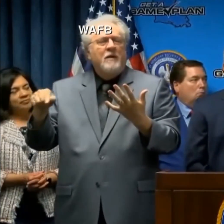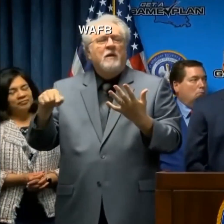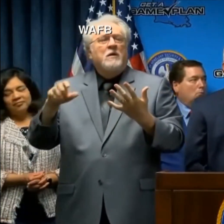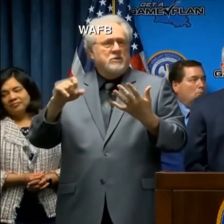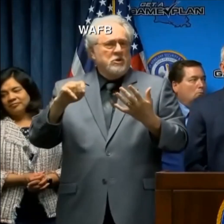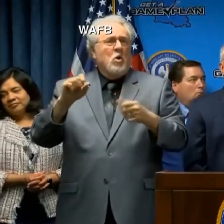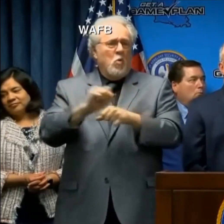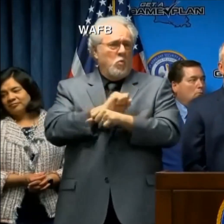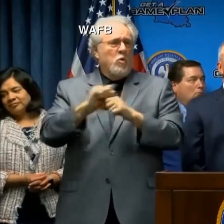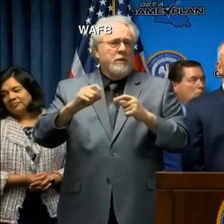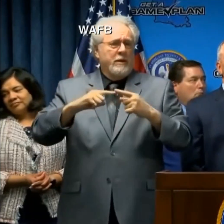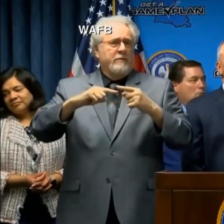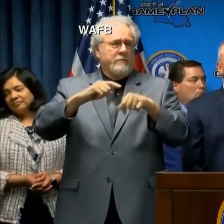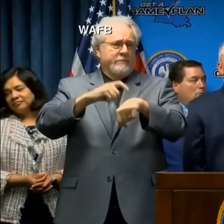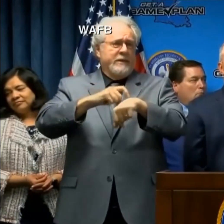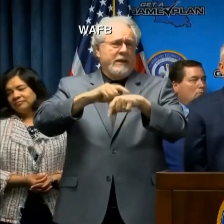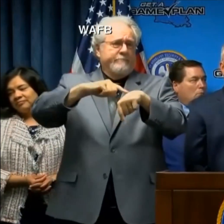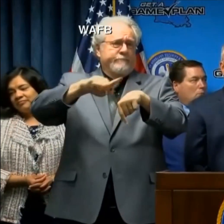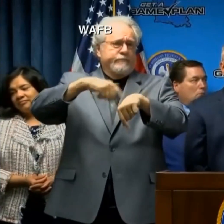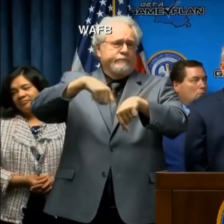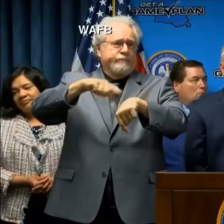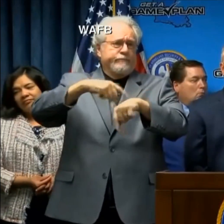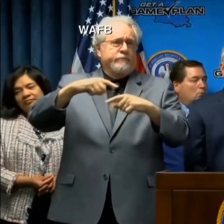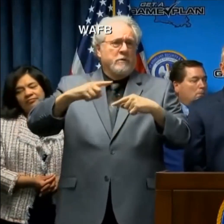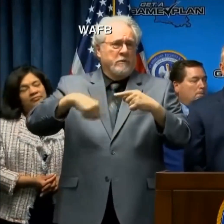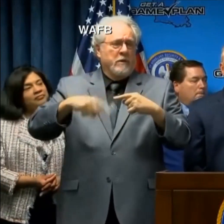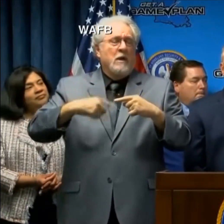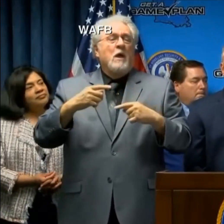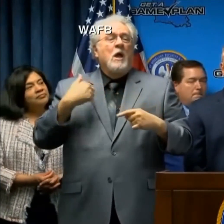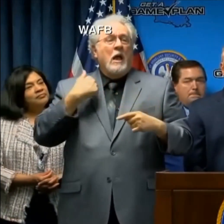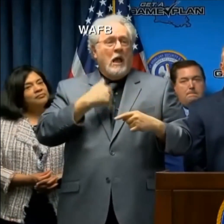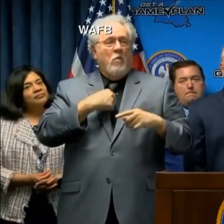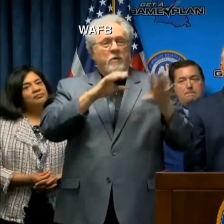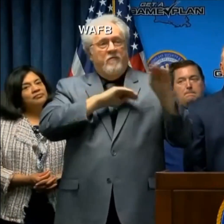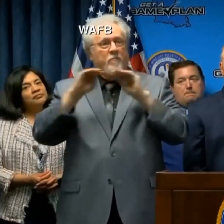really around the clock we've recently moved staff within the Office of Public